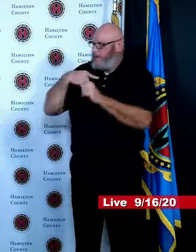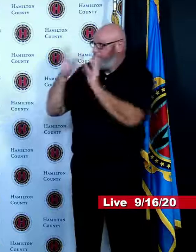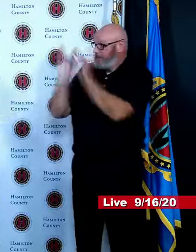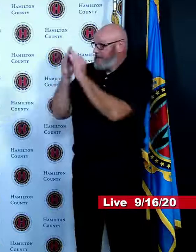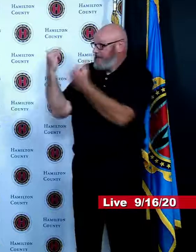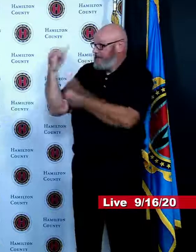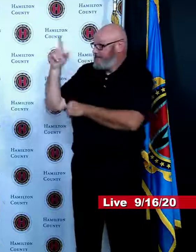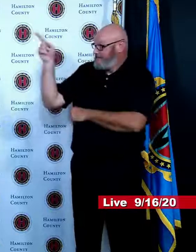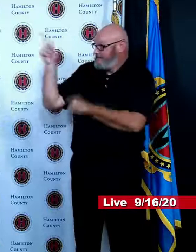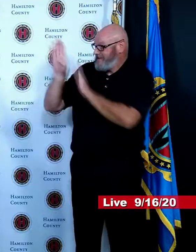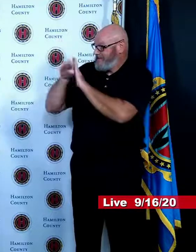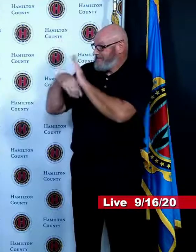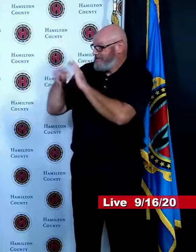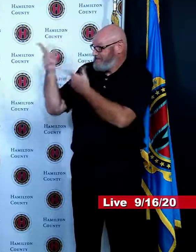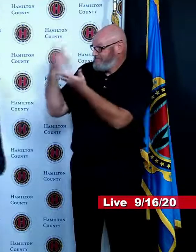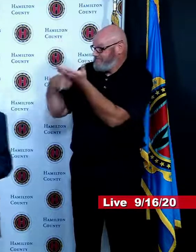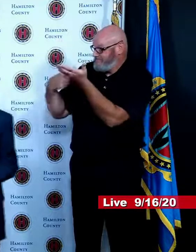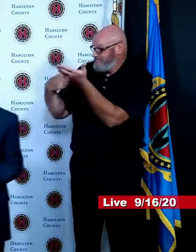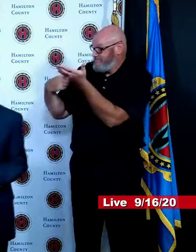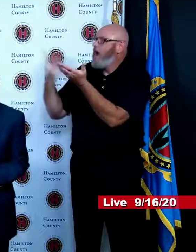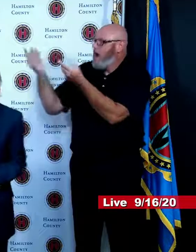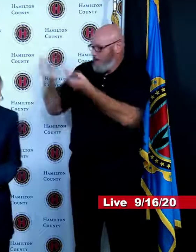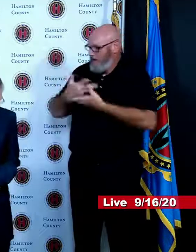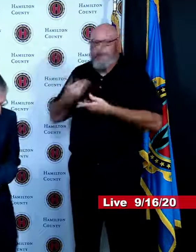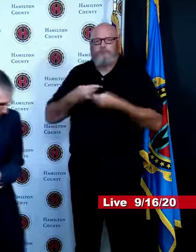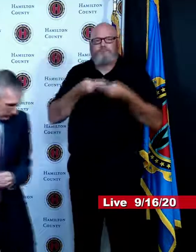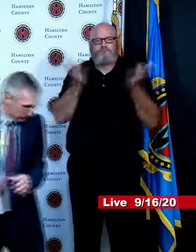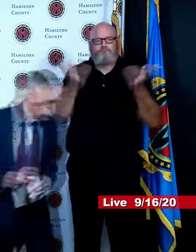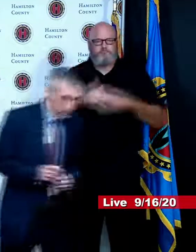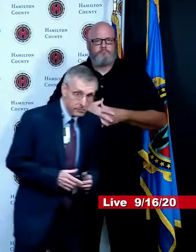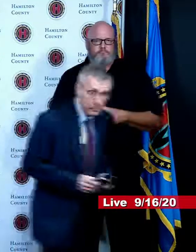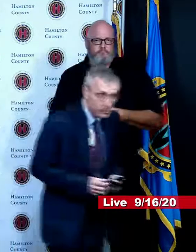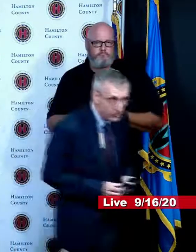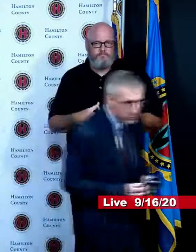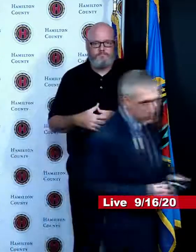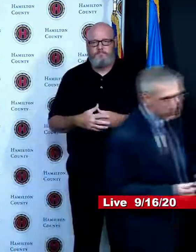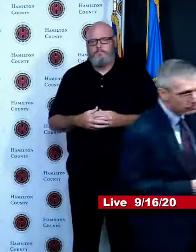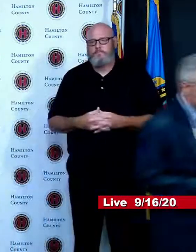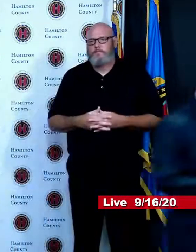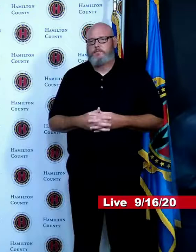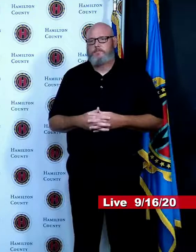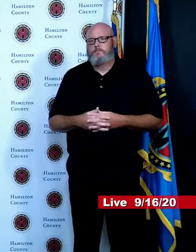thank you next up we have Anne